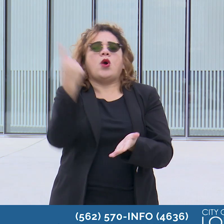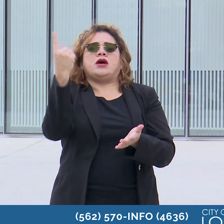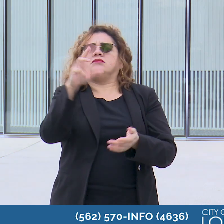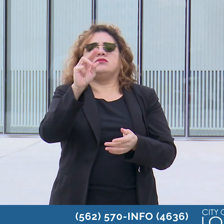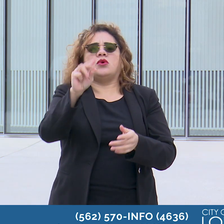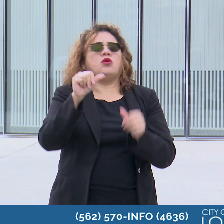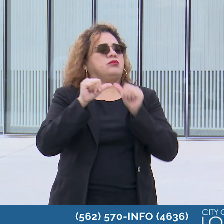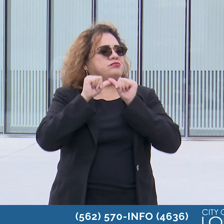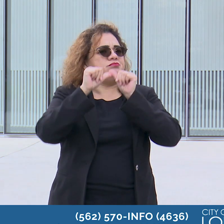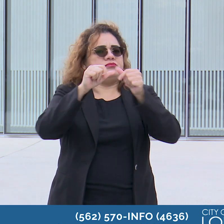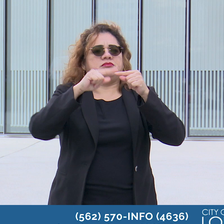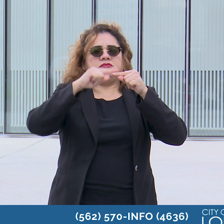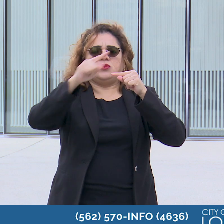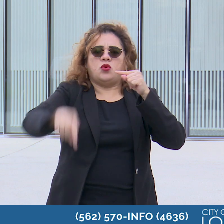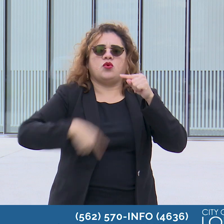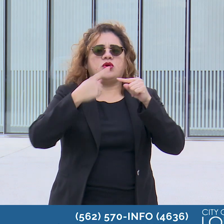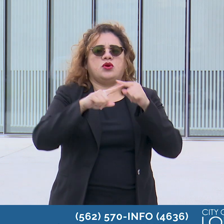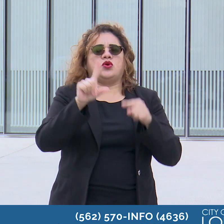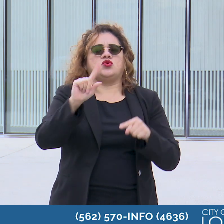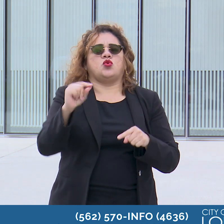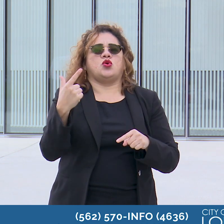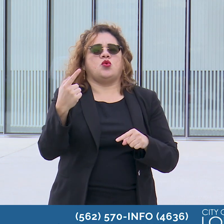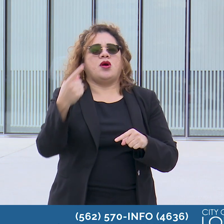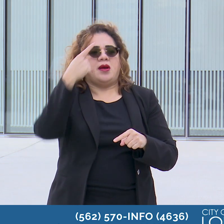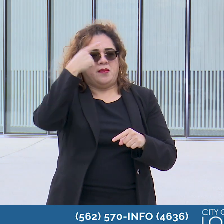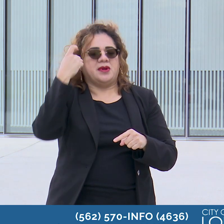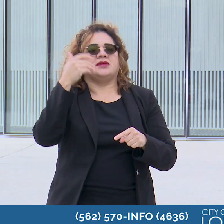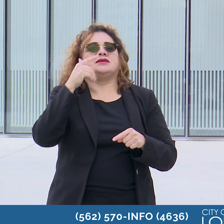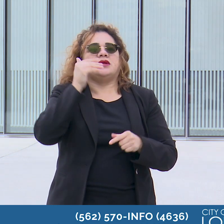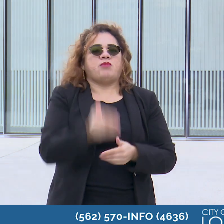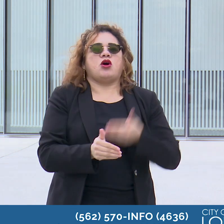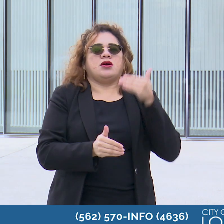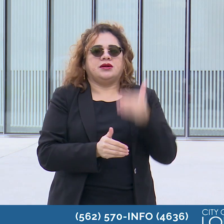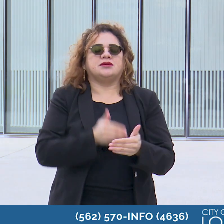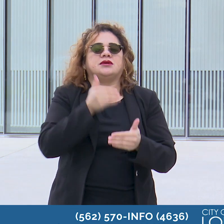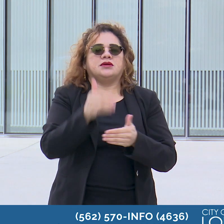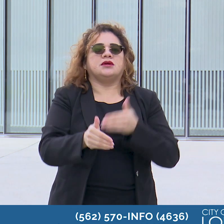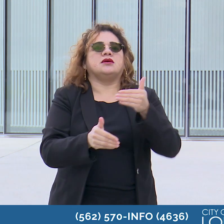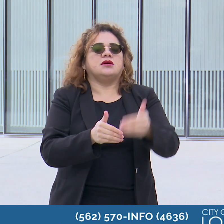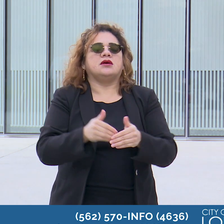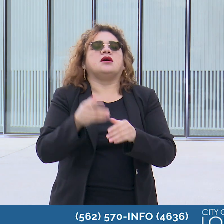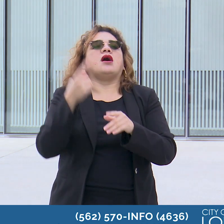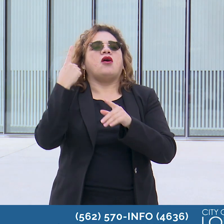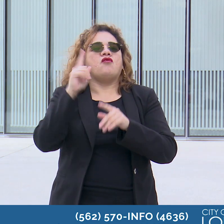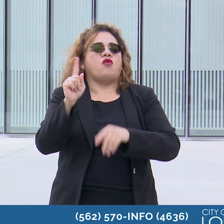And of course we want to ensure that folks that want to get vaccinated get vaccinated